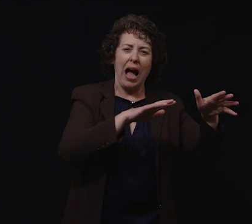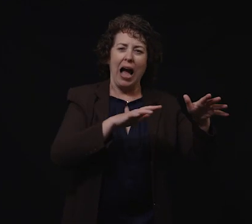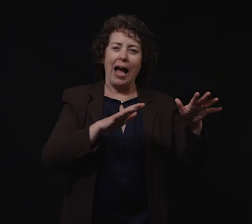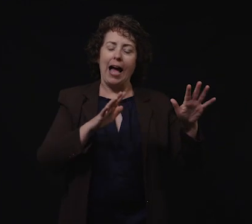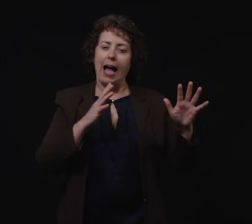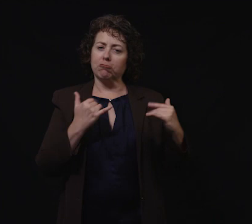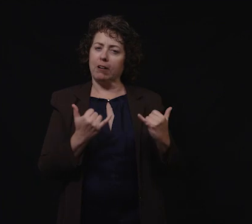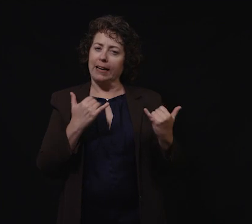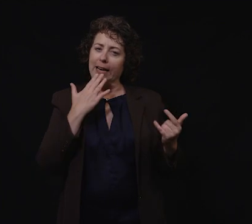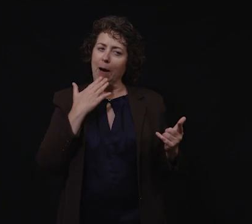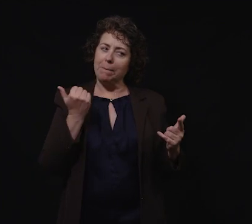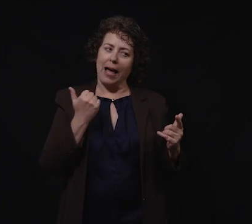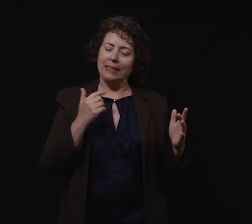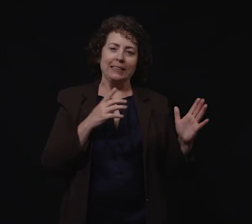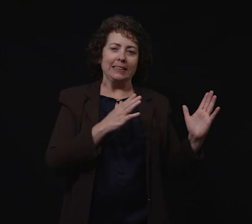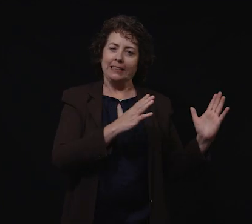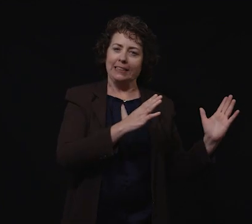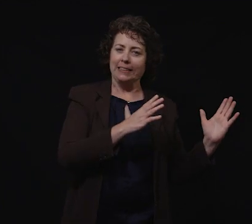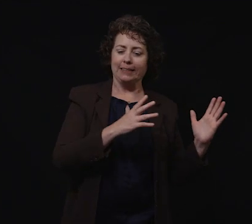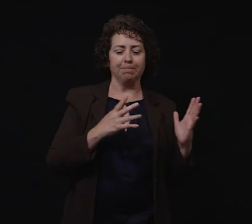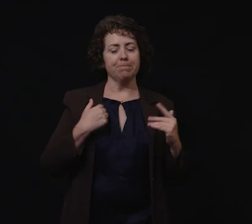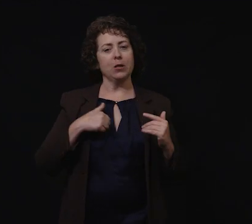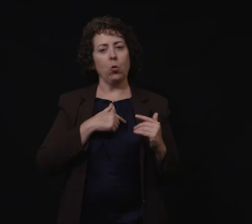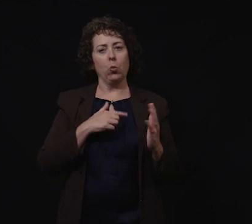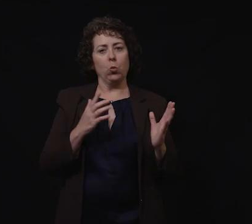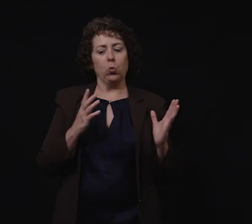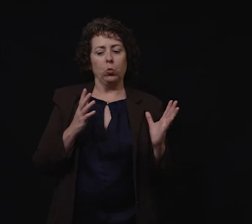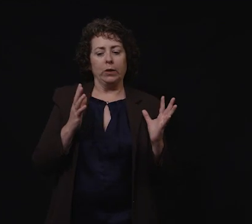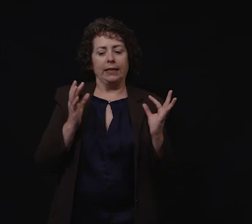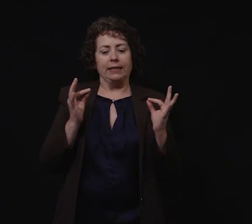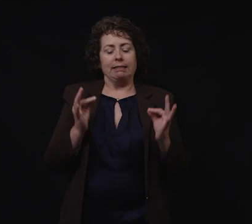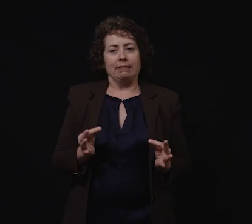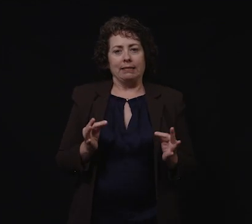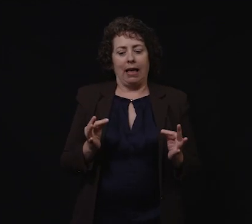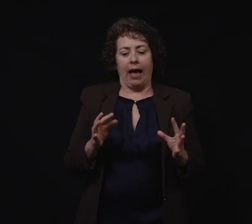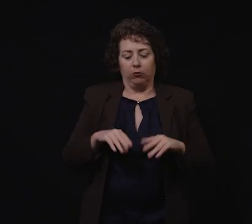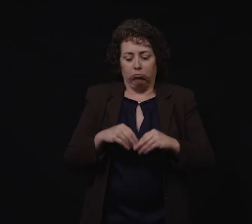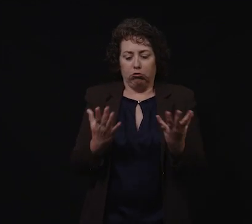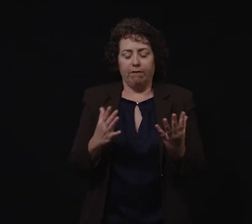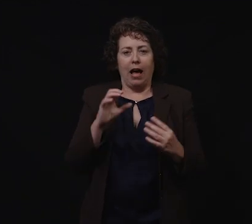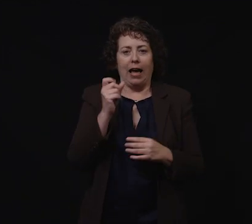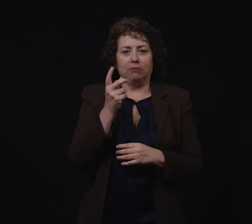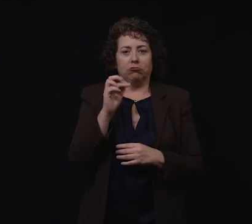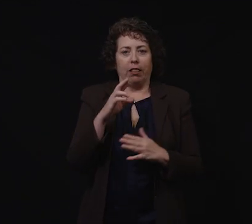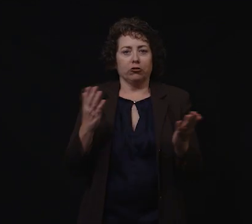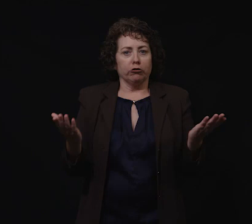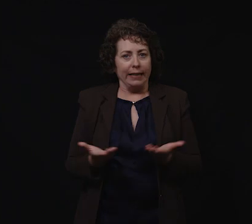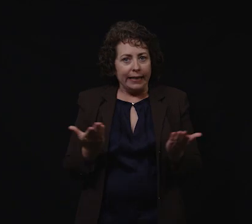So we are preparing to provide sheltering here in Virginia Beach and